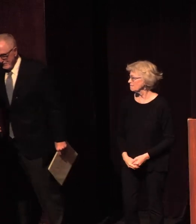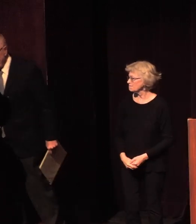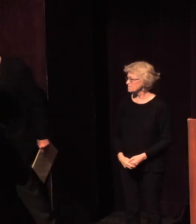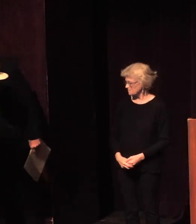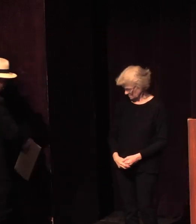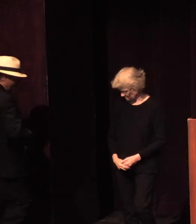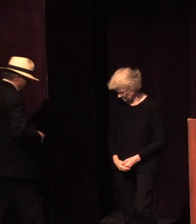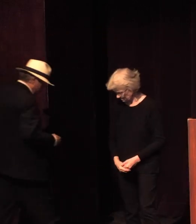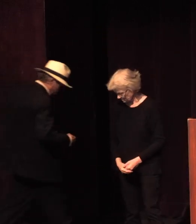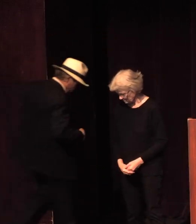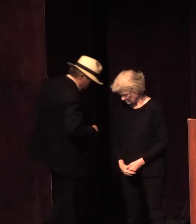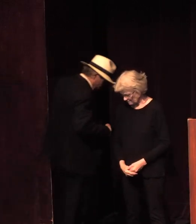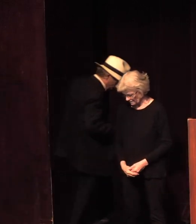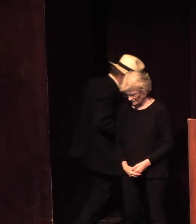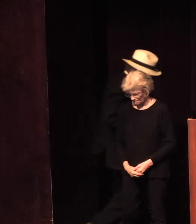Utpal Goswami